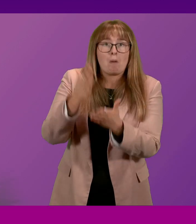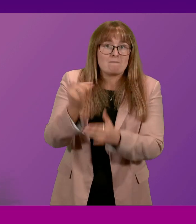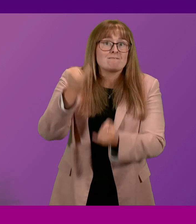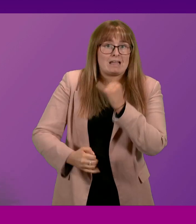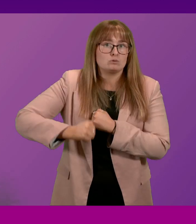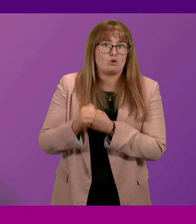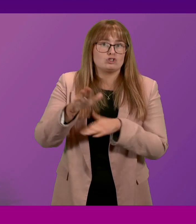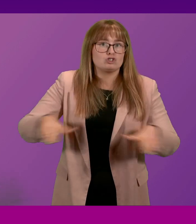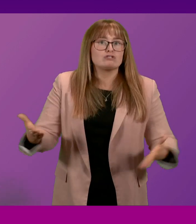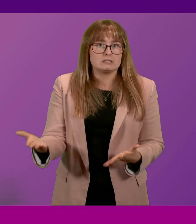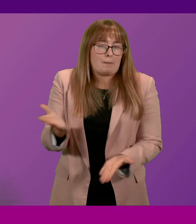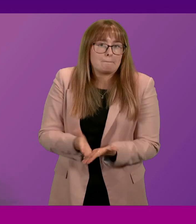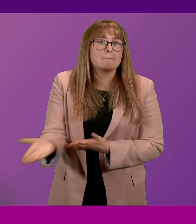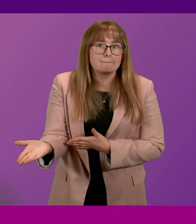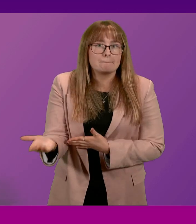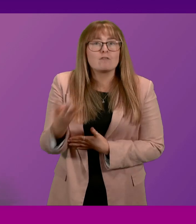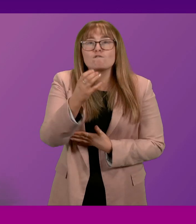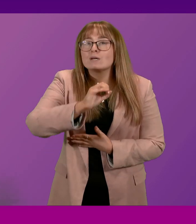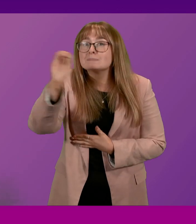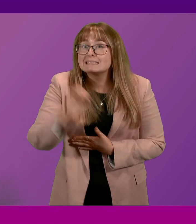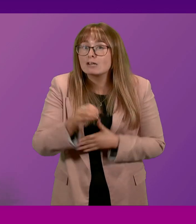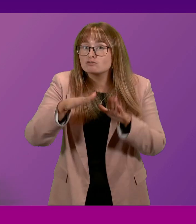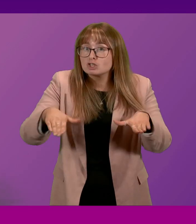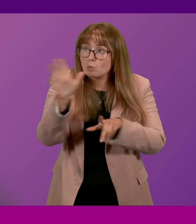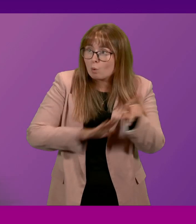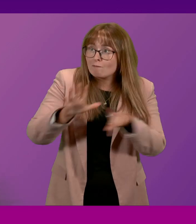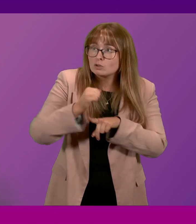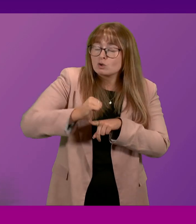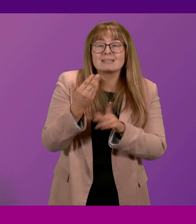children. I said that 40 per cent of children in Scotland have additional support needs,